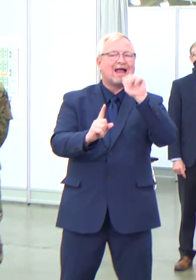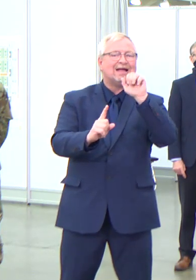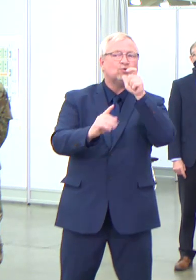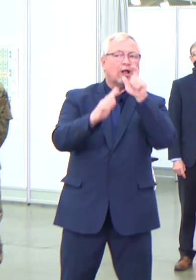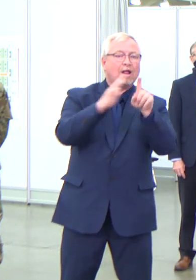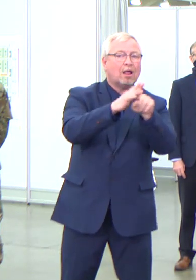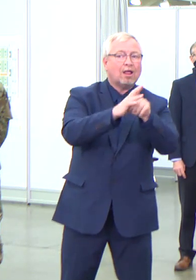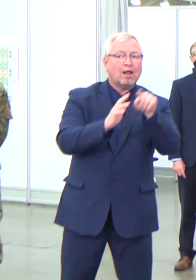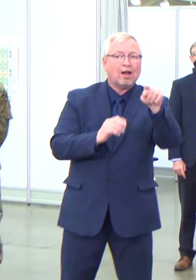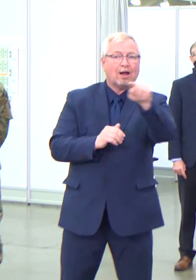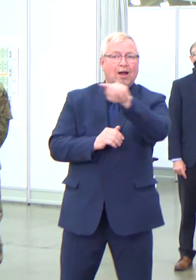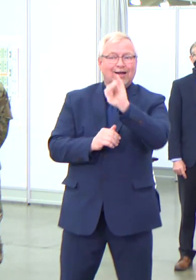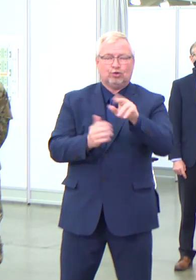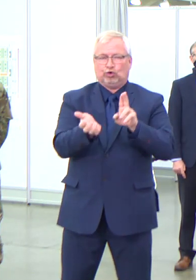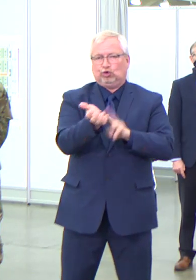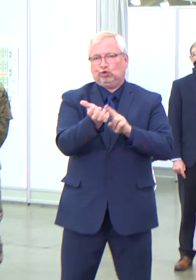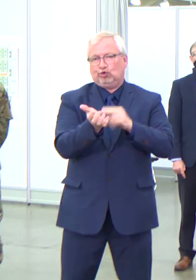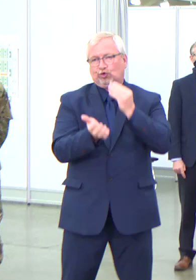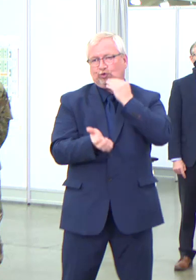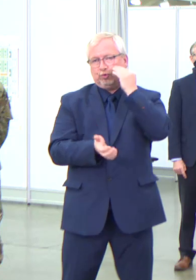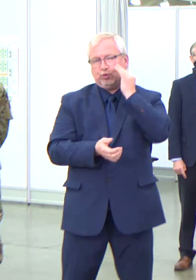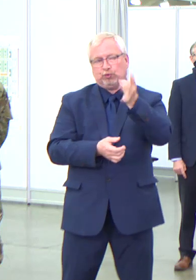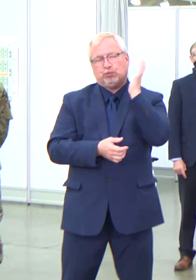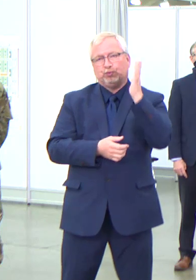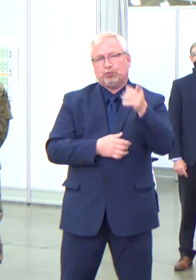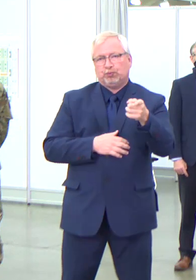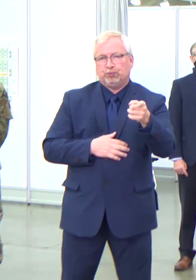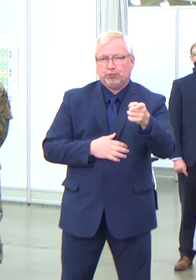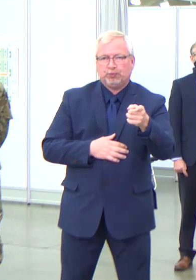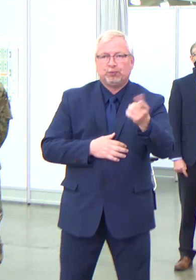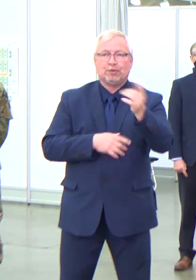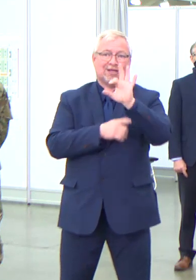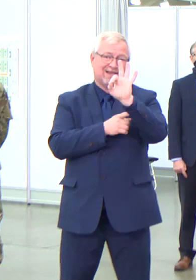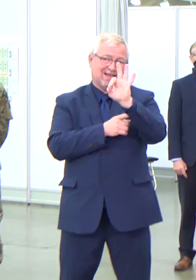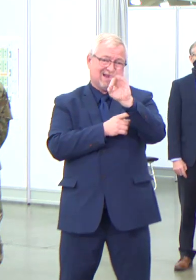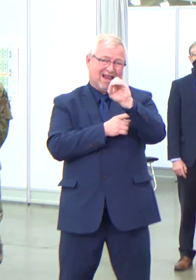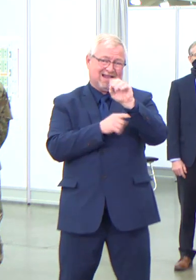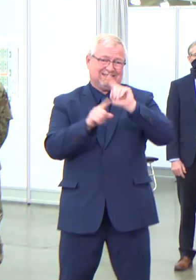of cases at 90 nursing homes and long-term care facilities